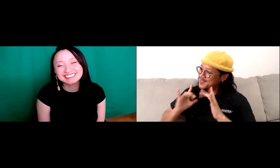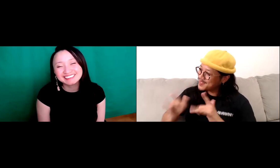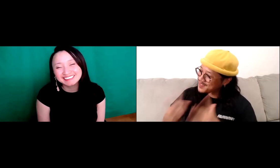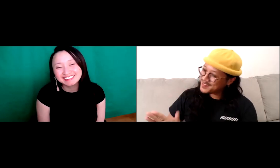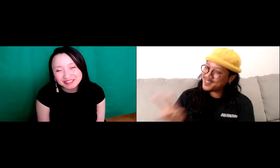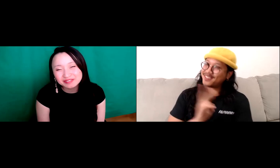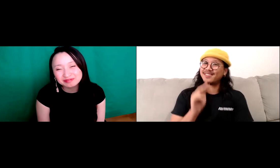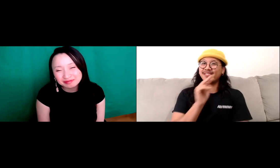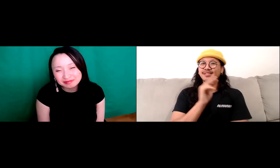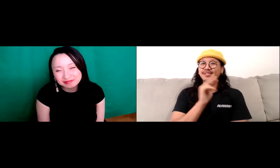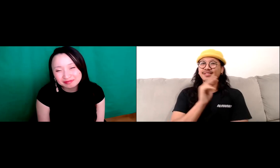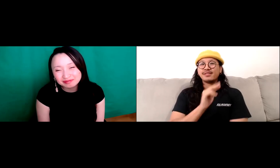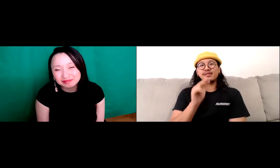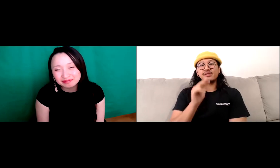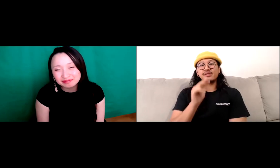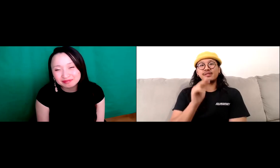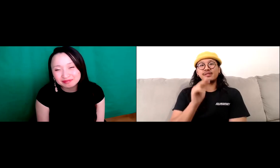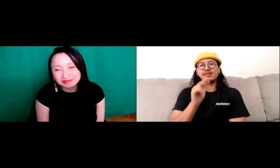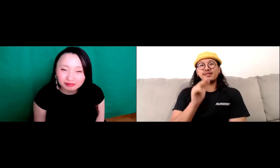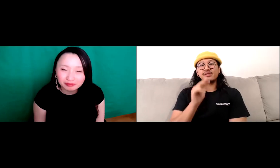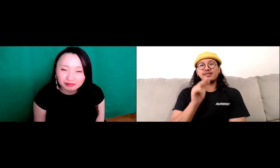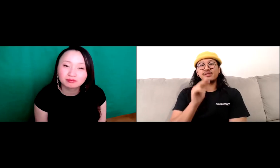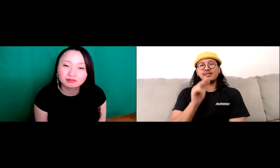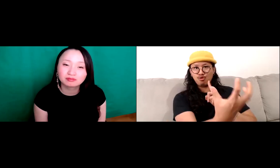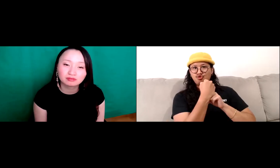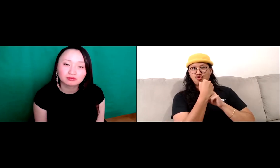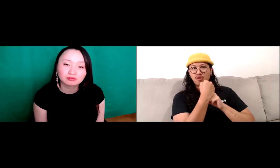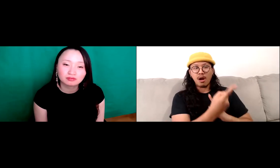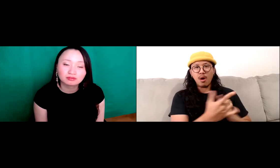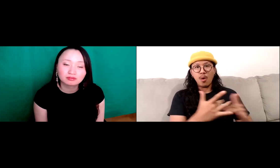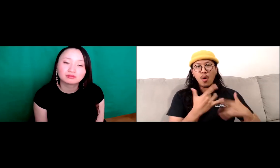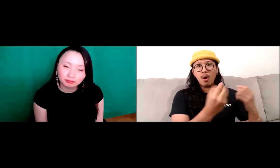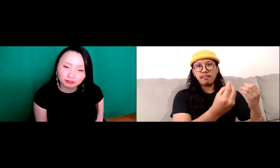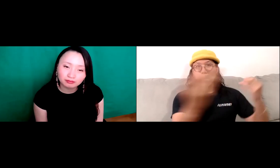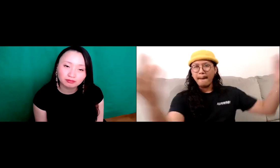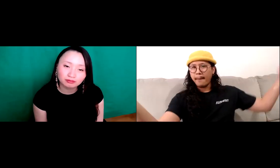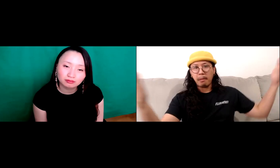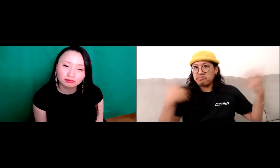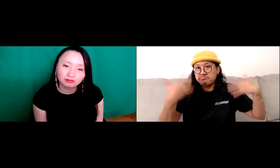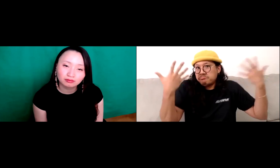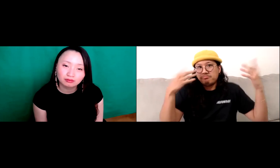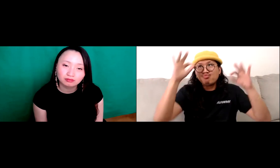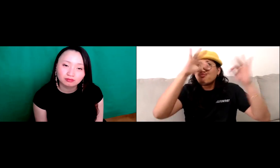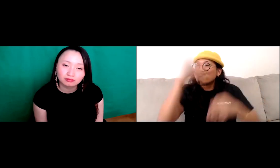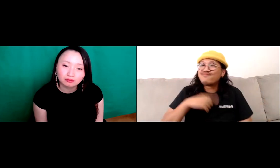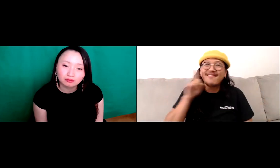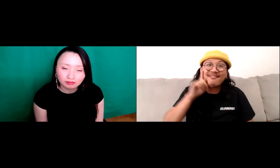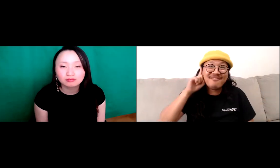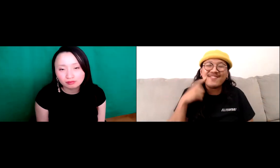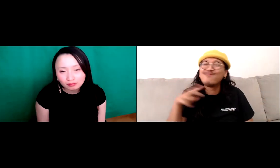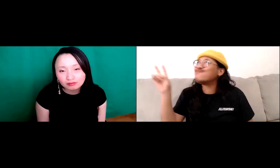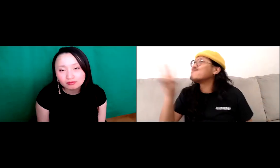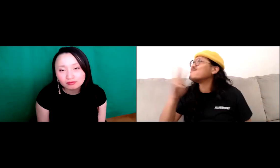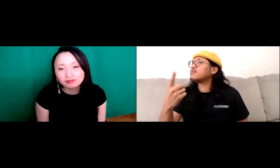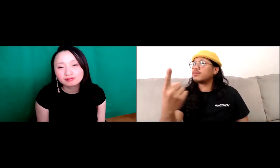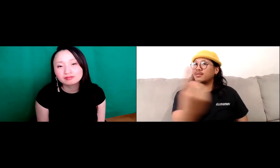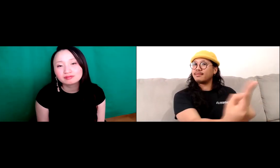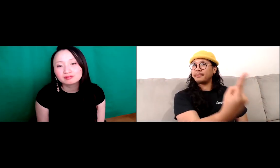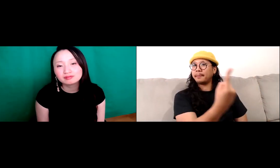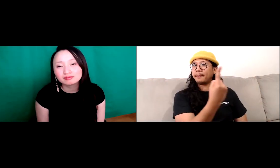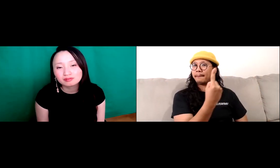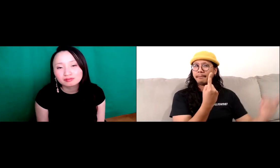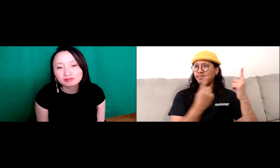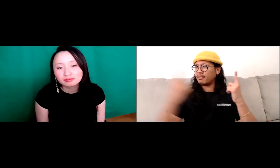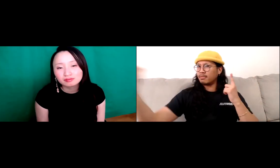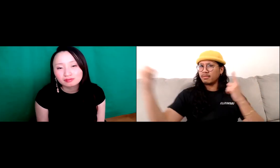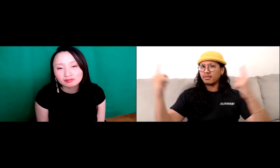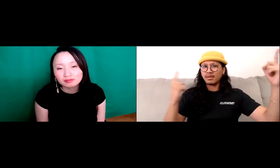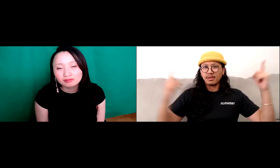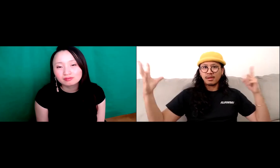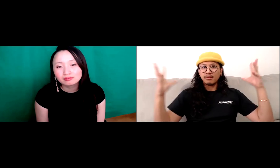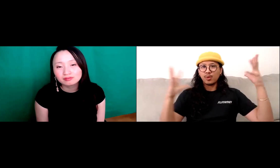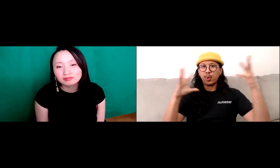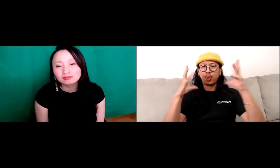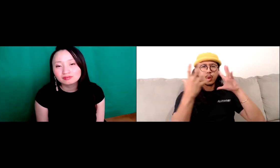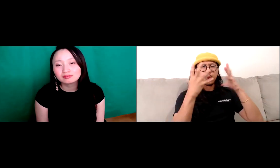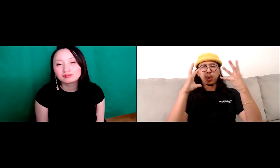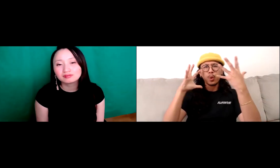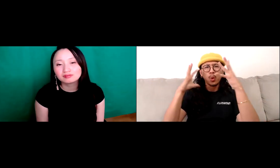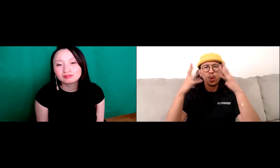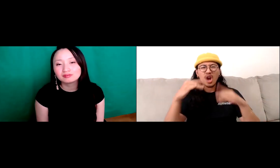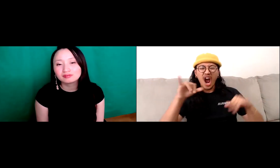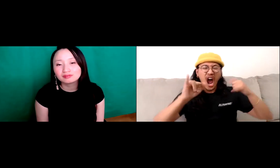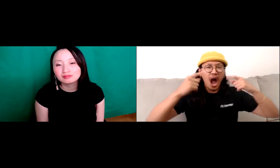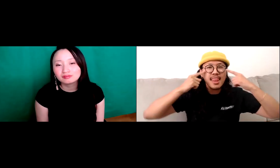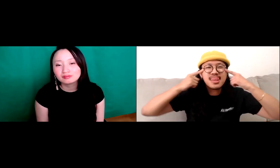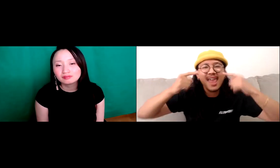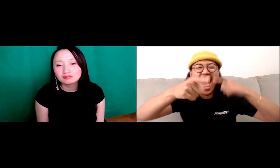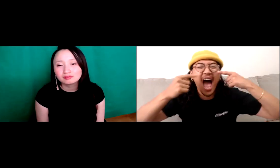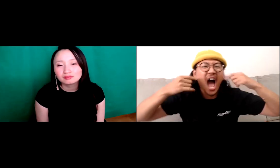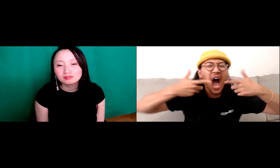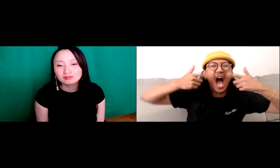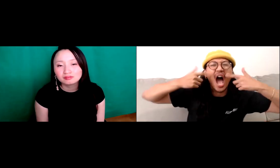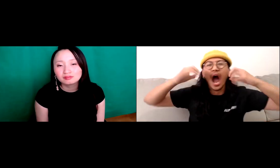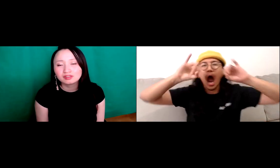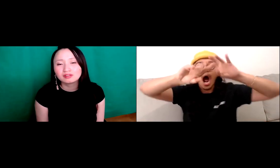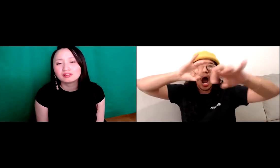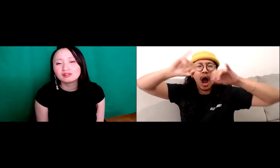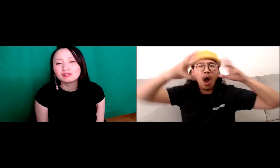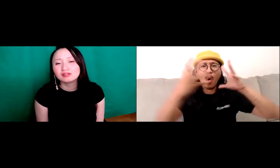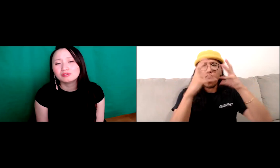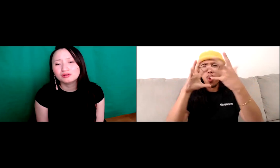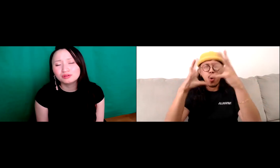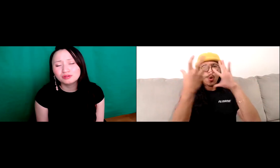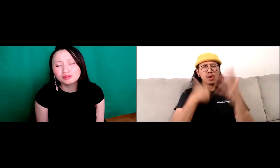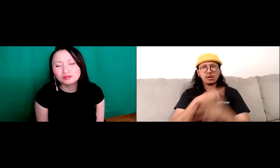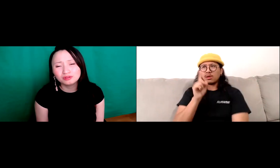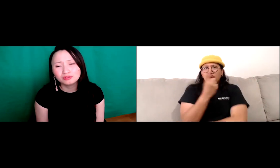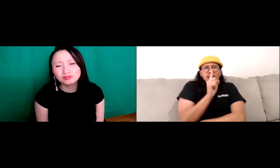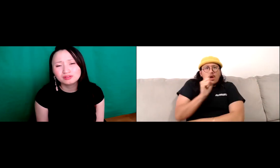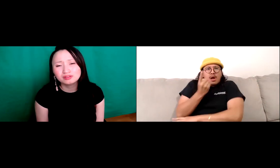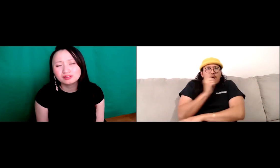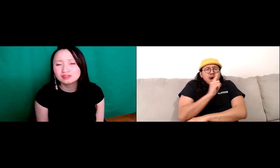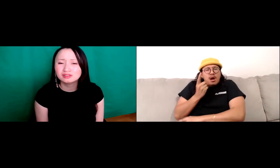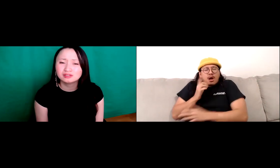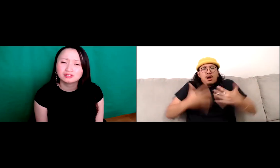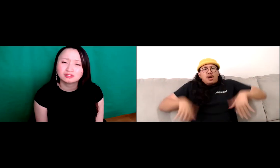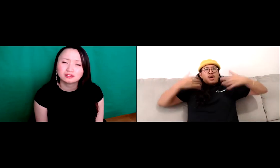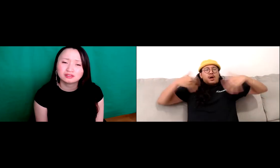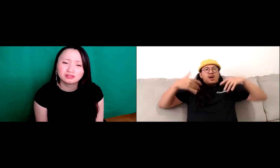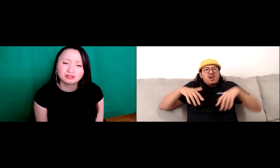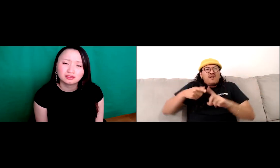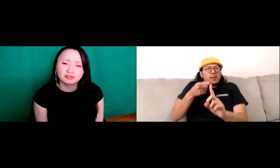I'll stop No no no. But they were really looking me over